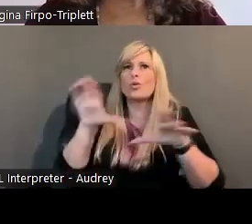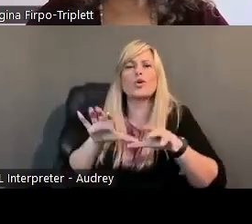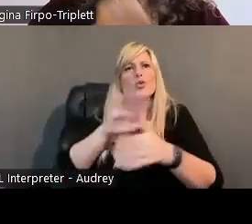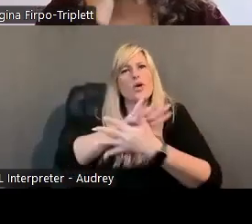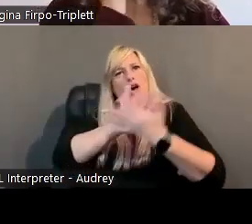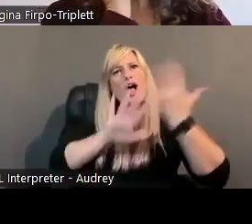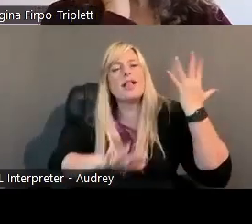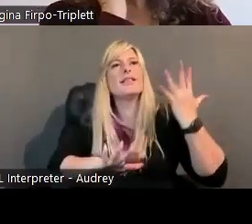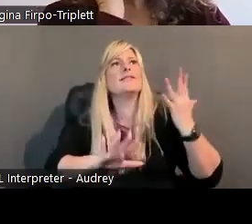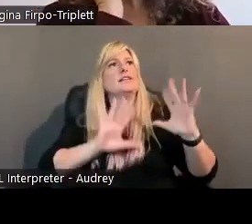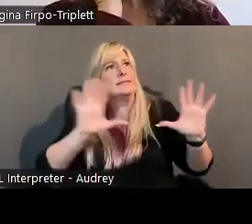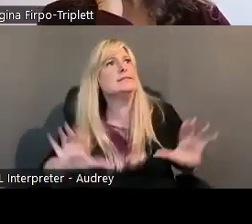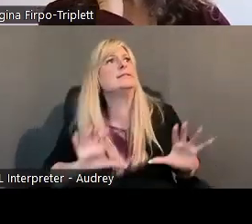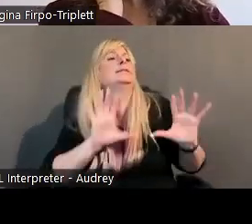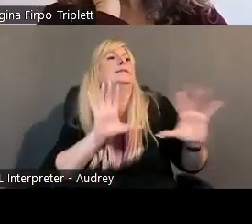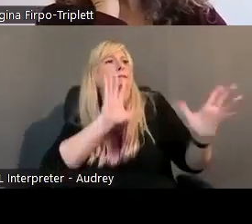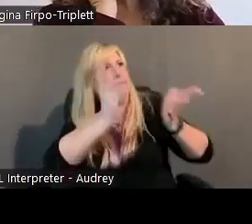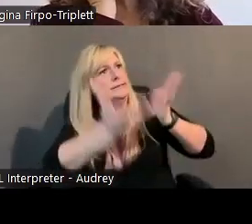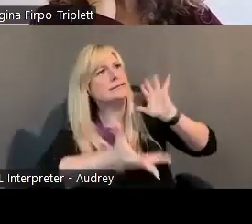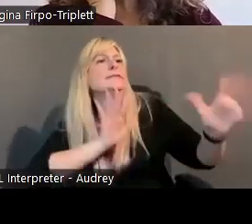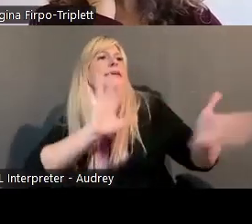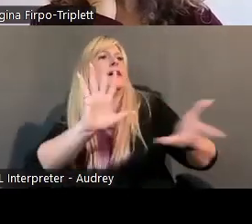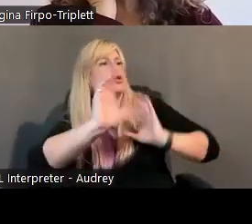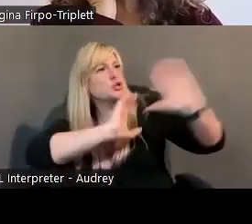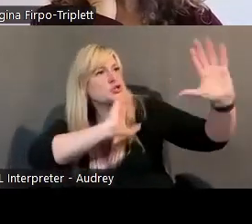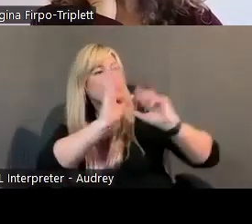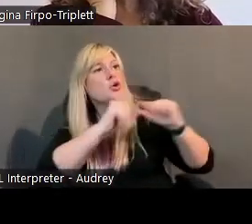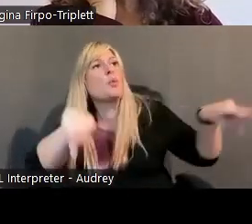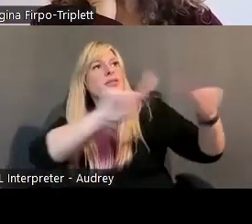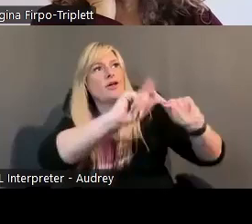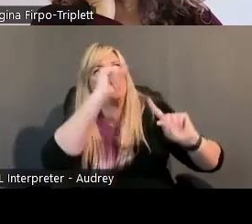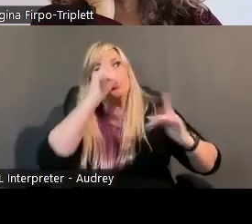We're watching these videos, we're learning these skills. We also want those people in our lives to